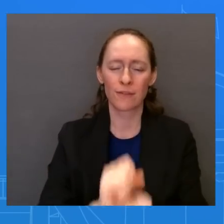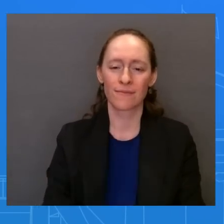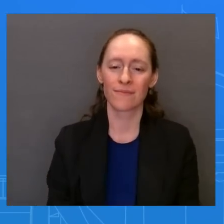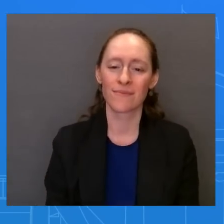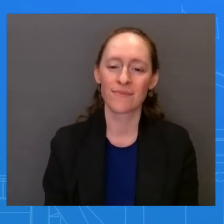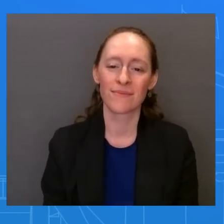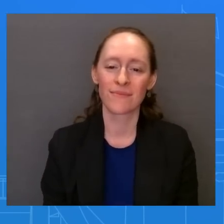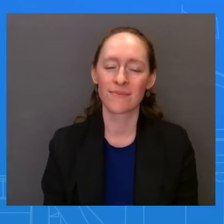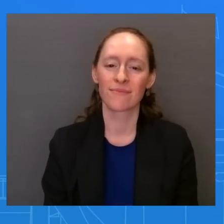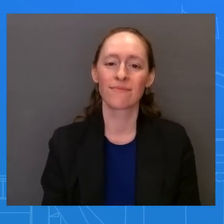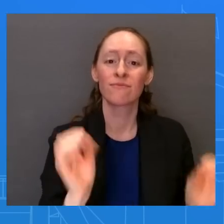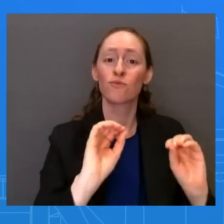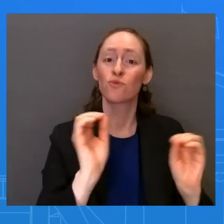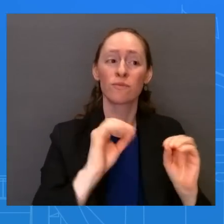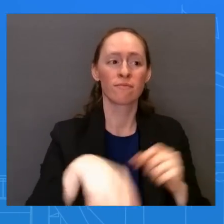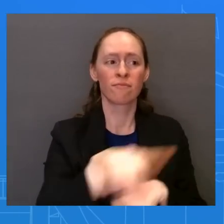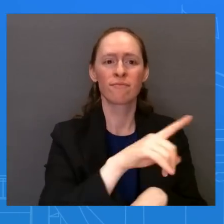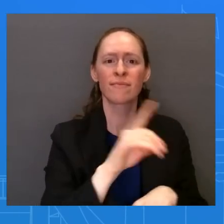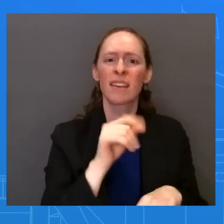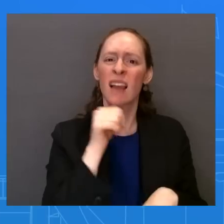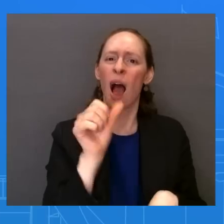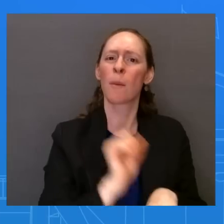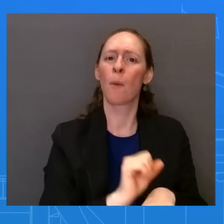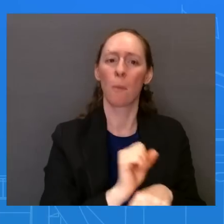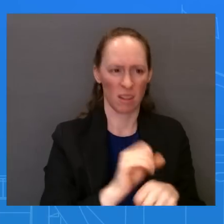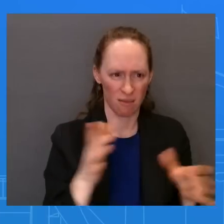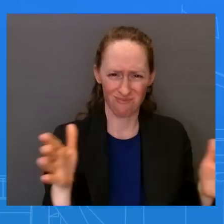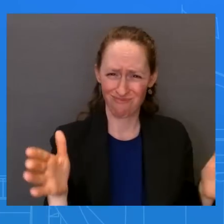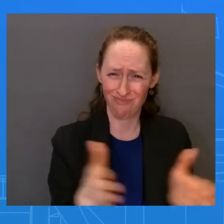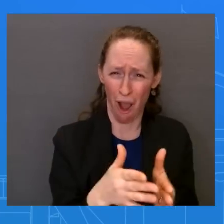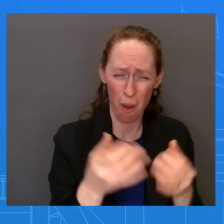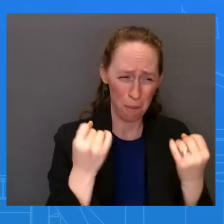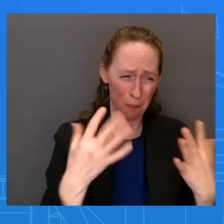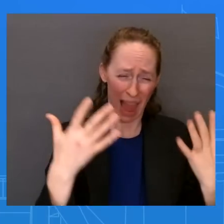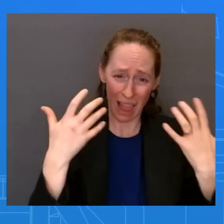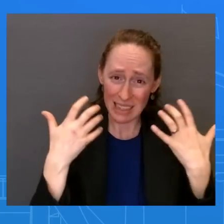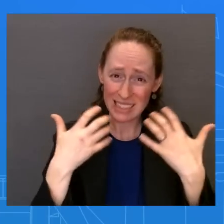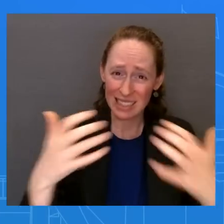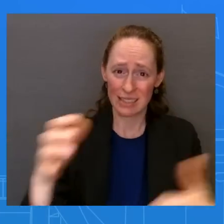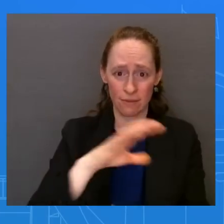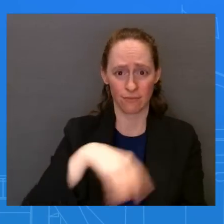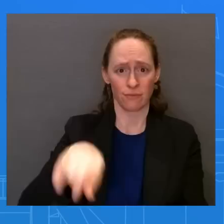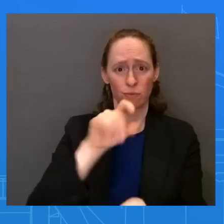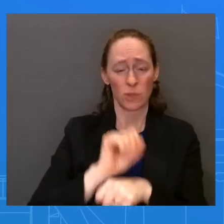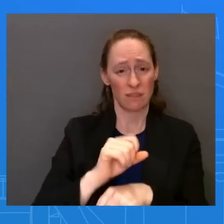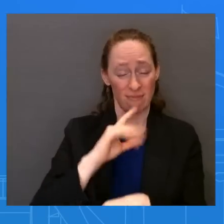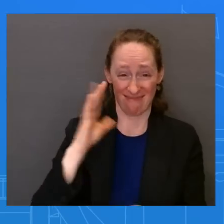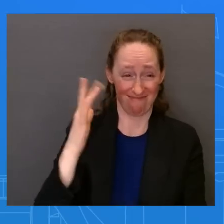Again, his economic plan for the American people is indeed working. But as President is fighting --